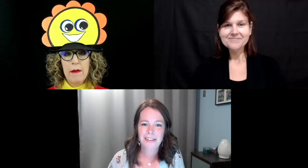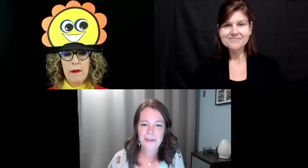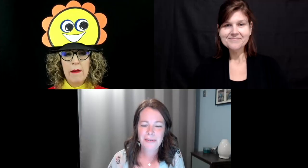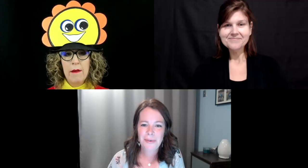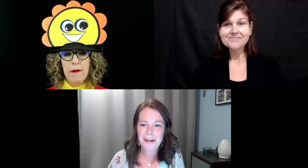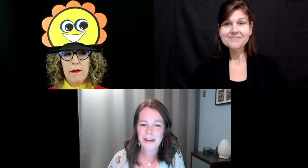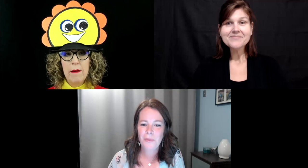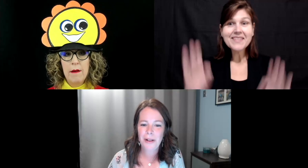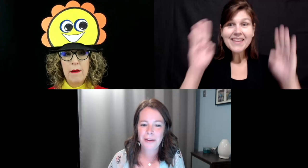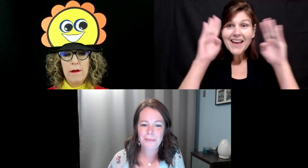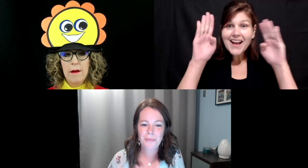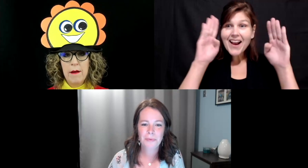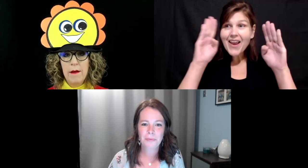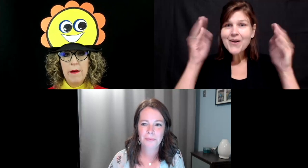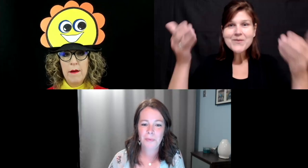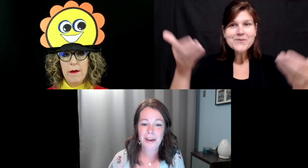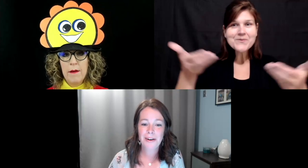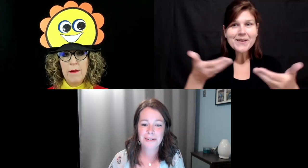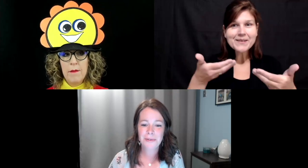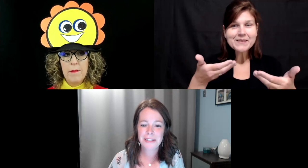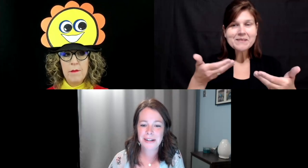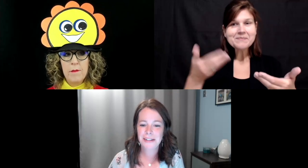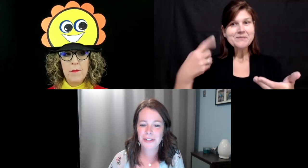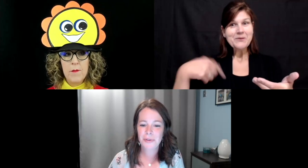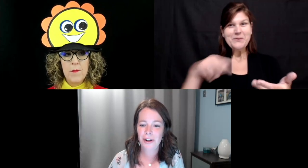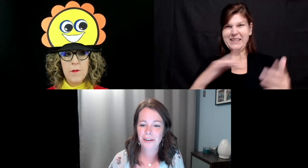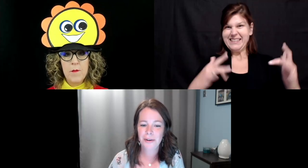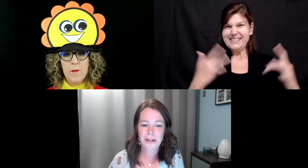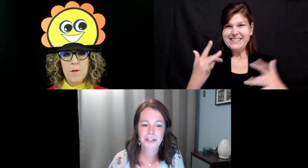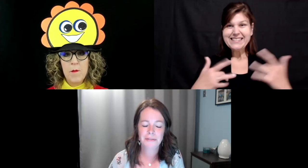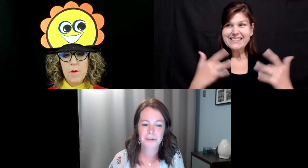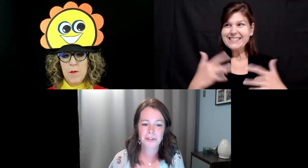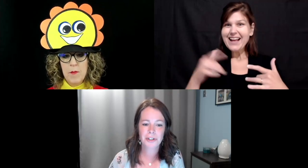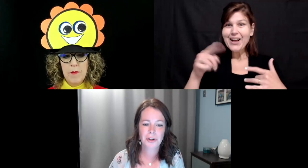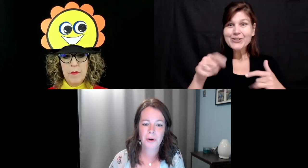Hello everyone and welcome. We are so excited that you are all here watching the first show